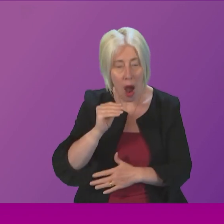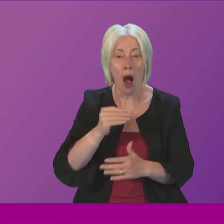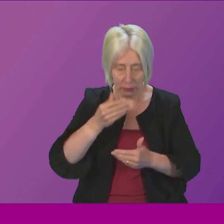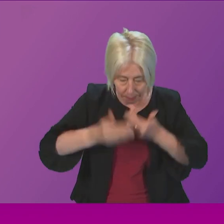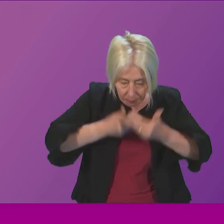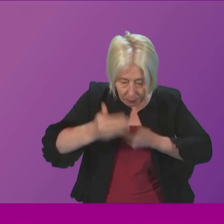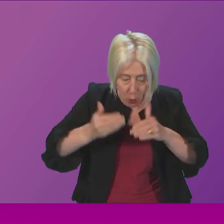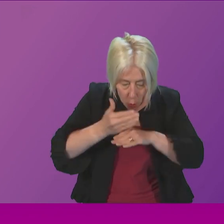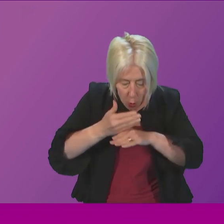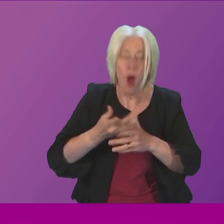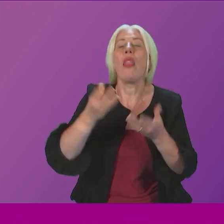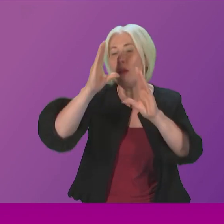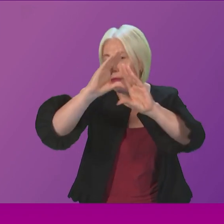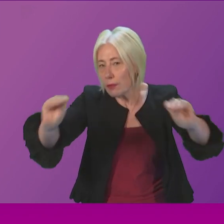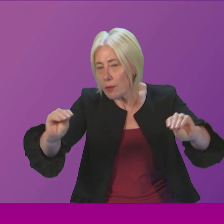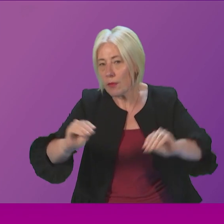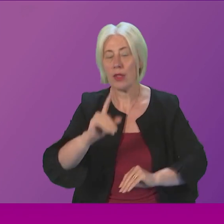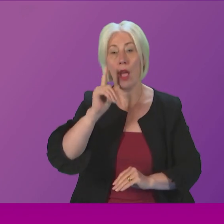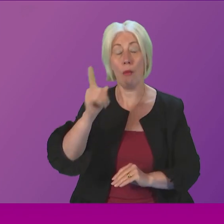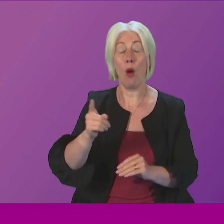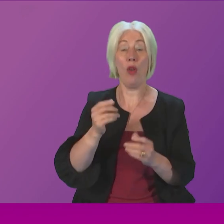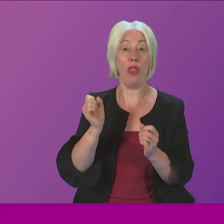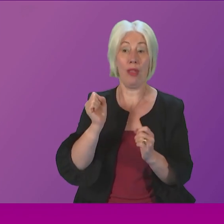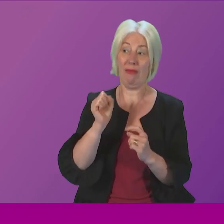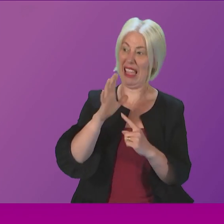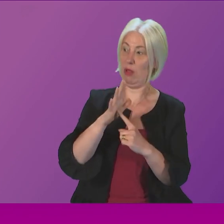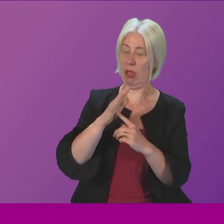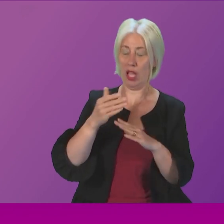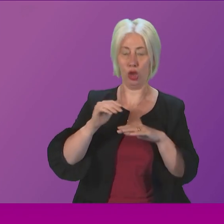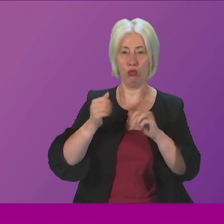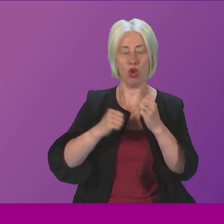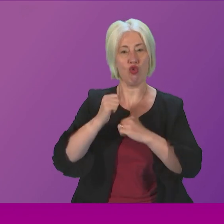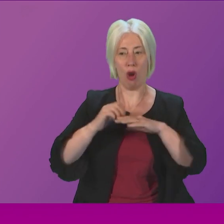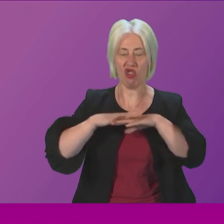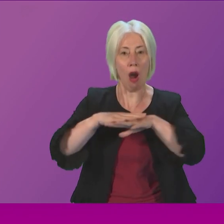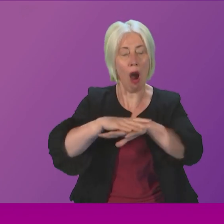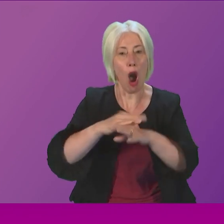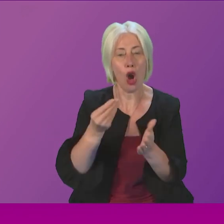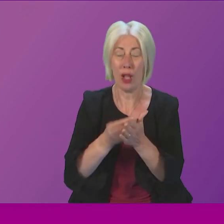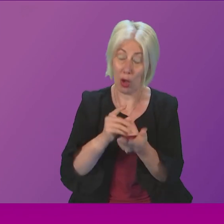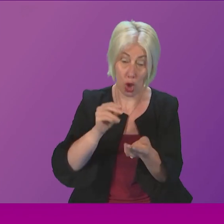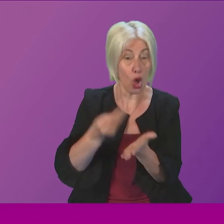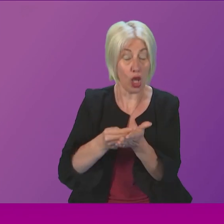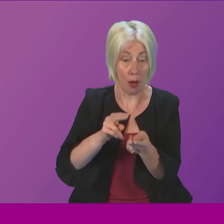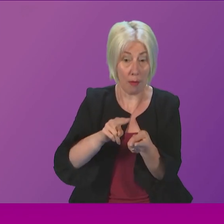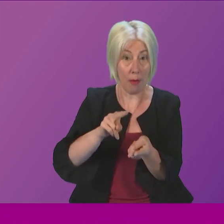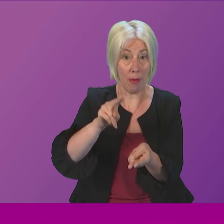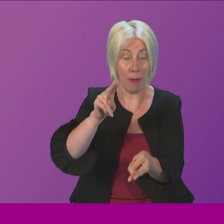One of our other challenges with capital infrastructure projects, of course, is the increasing costs because of high inflation.